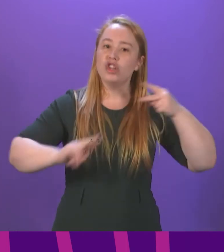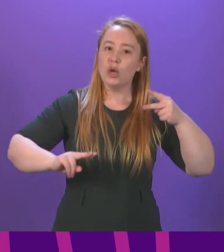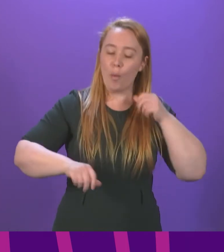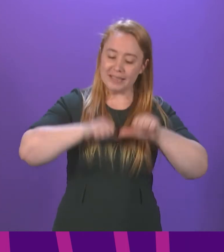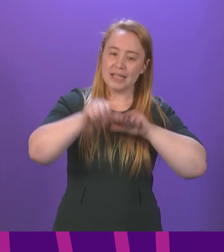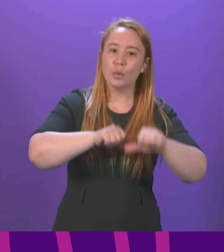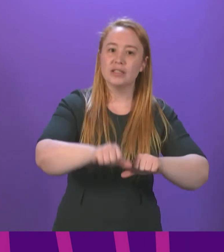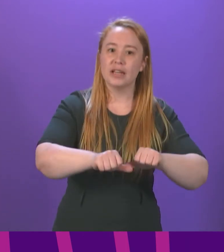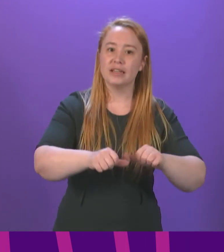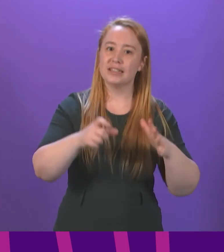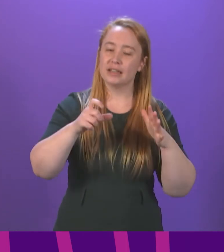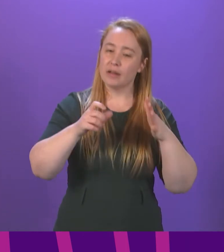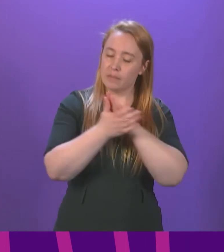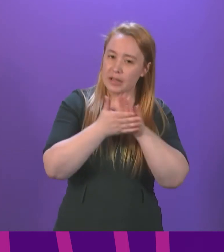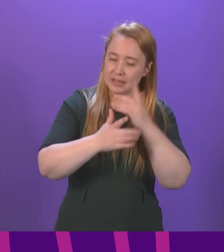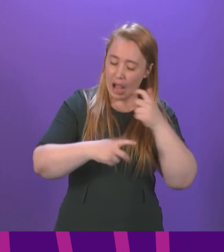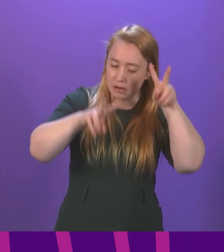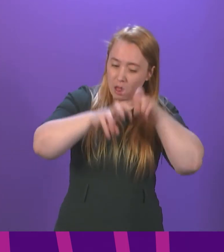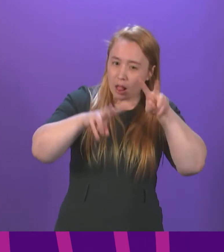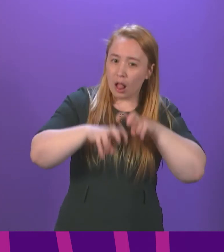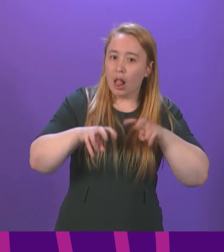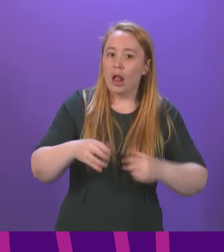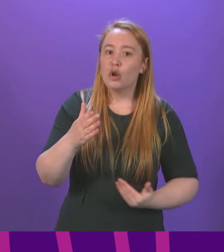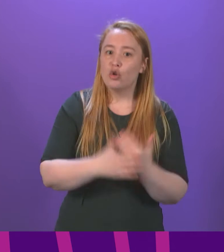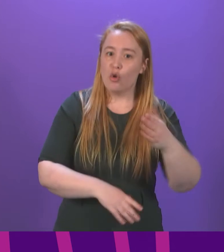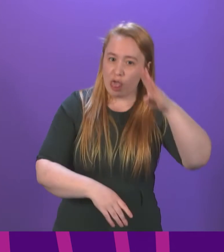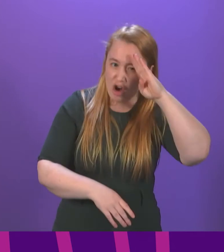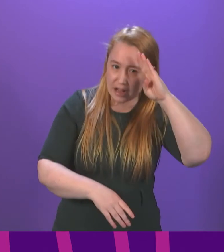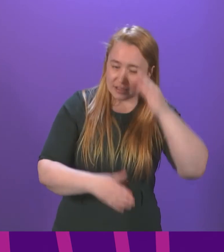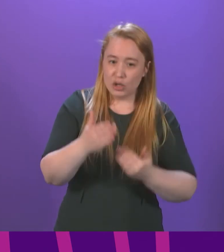both of those threats. We also need to be ready for the threats of the future, not just